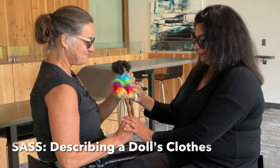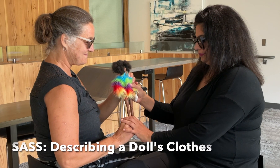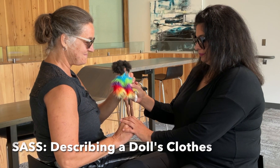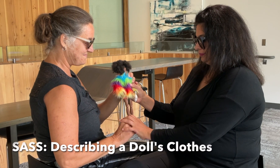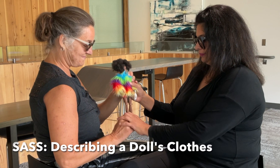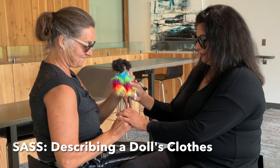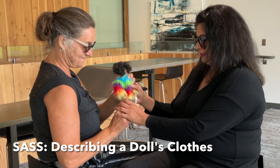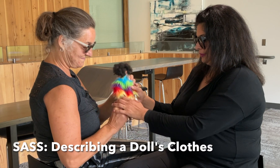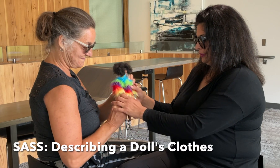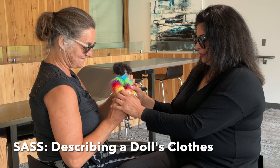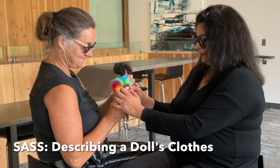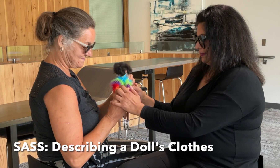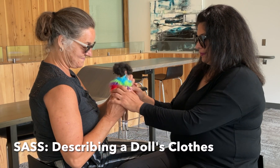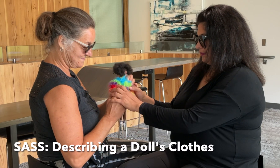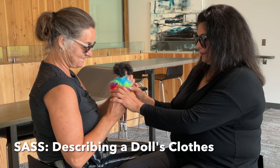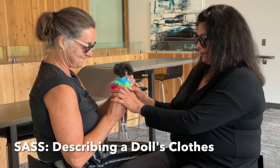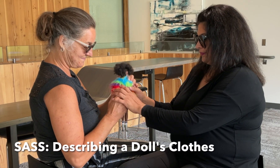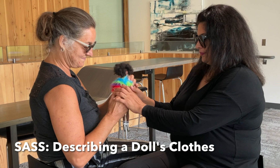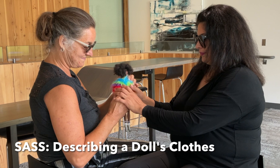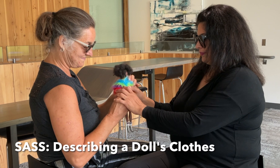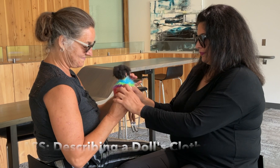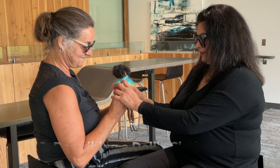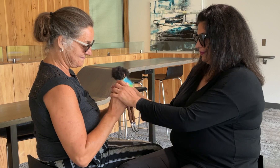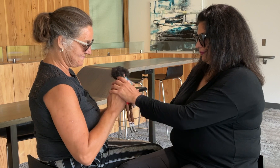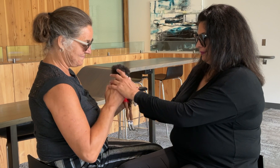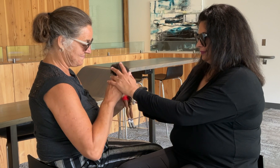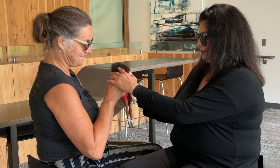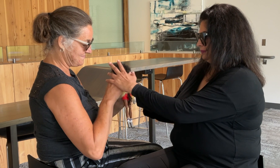SASS, describing a doll's clothes.